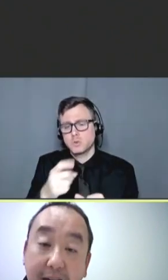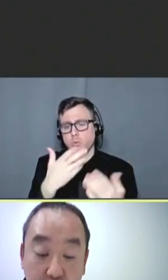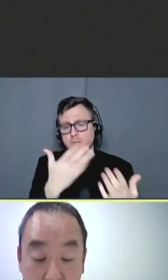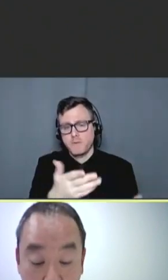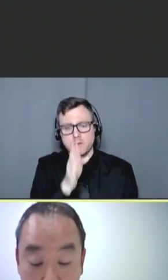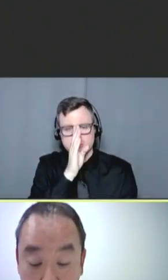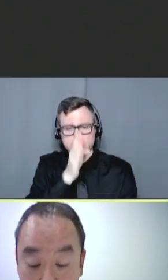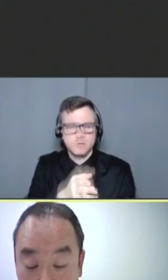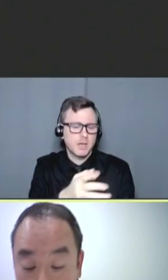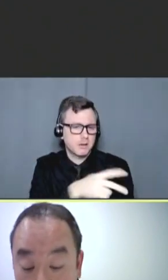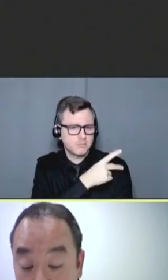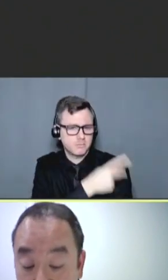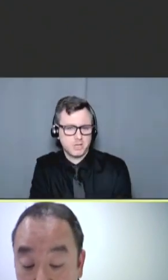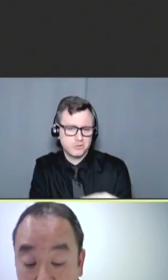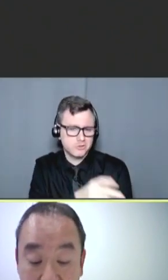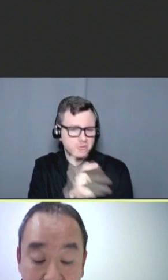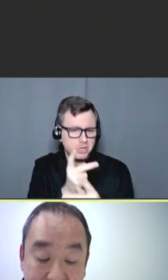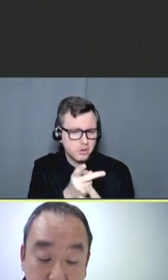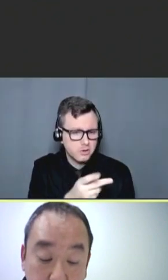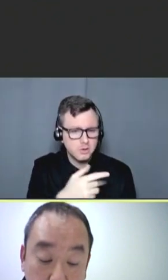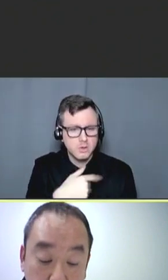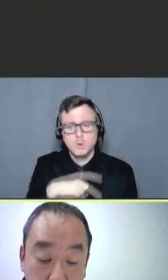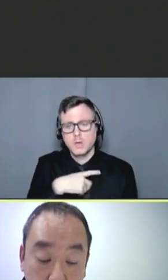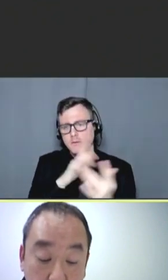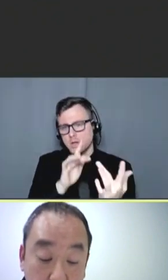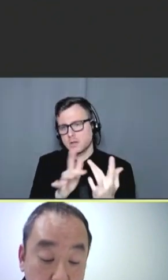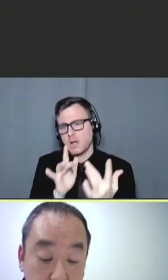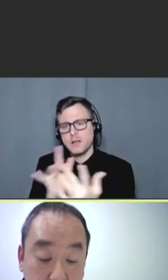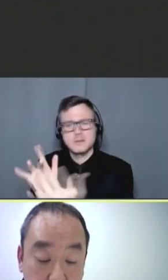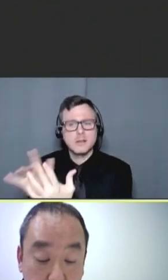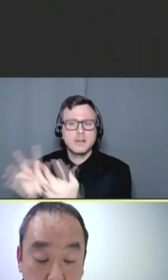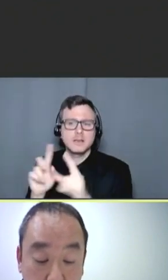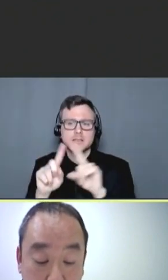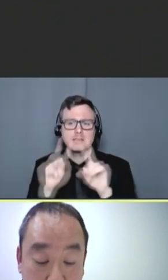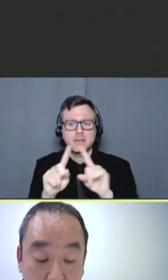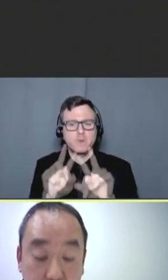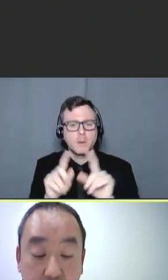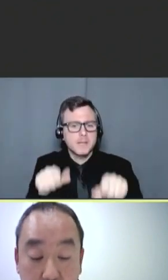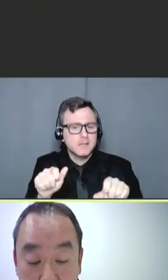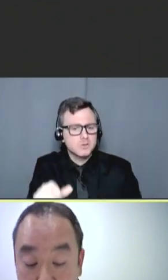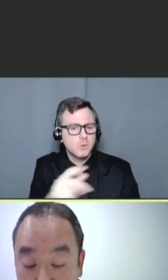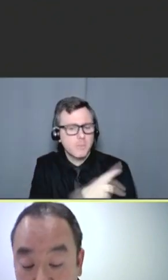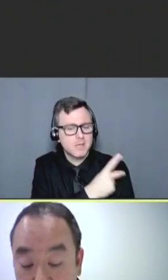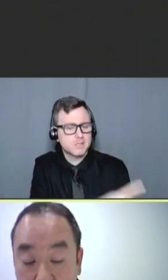patient care. Our team was in contact with over 100 potential patients interested in